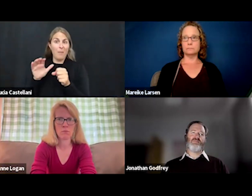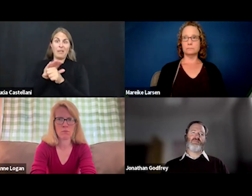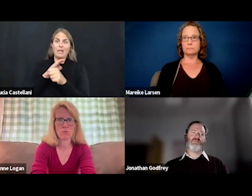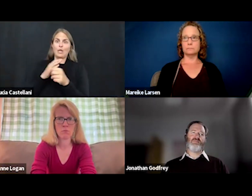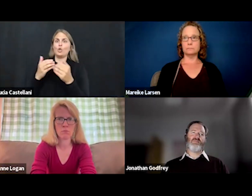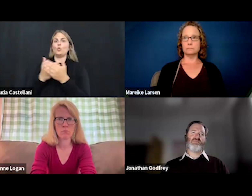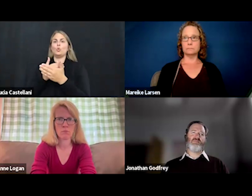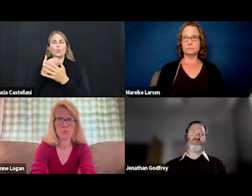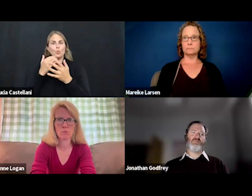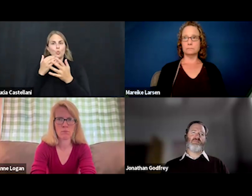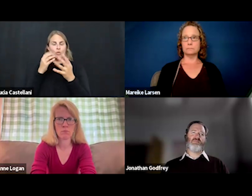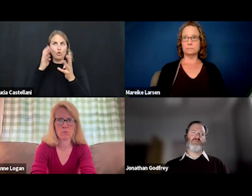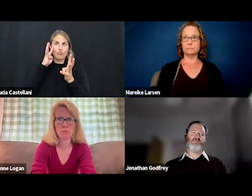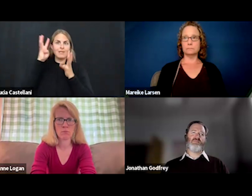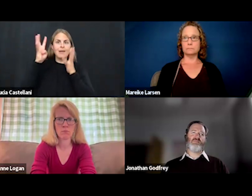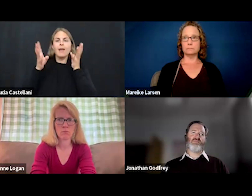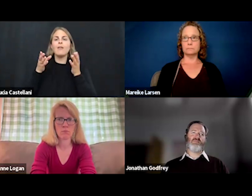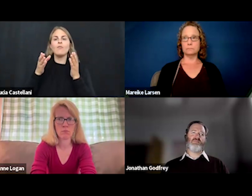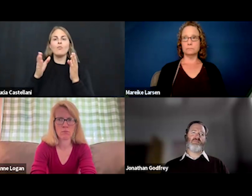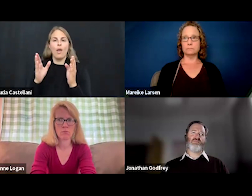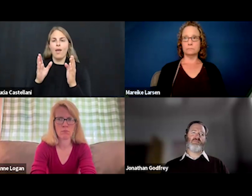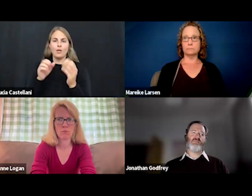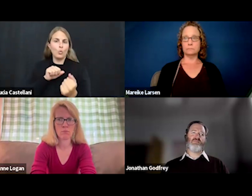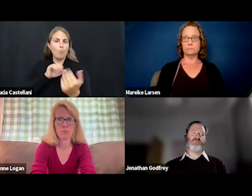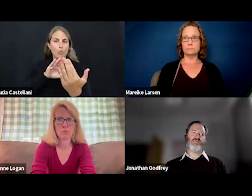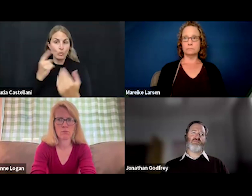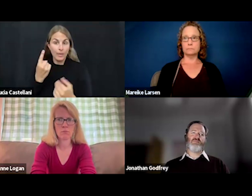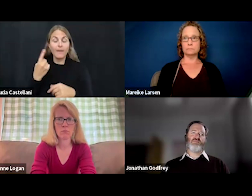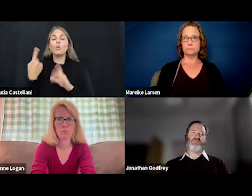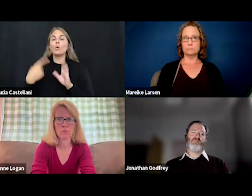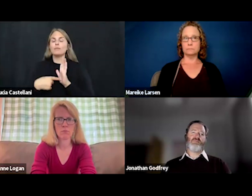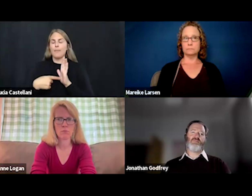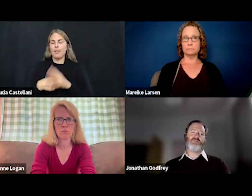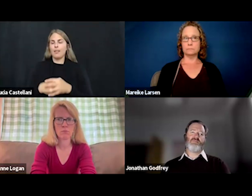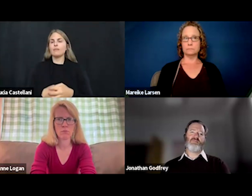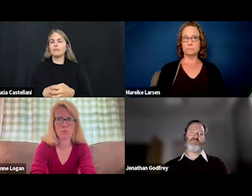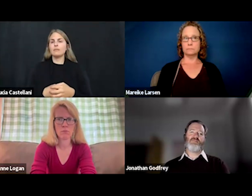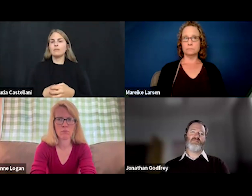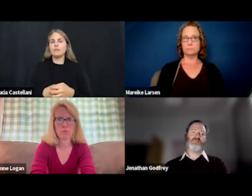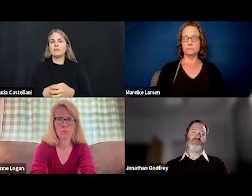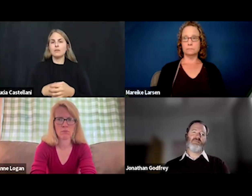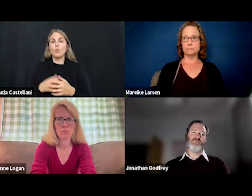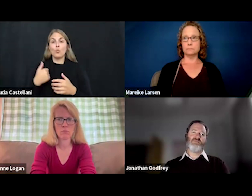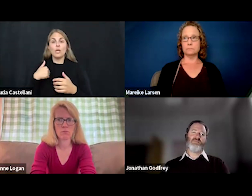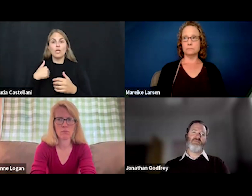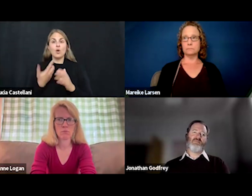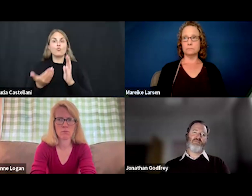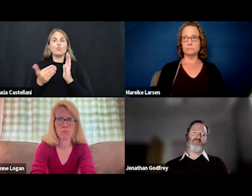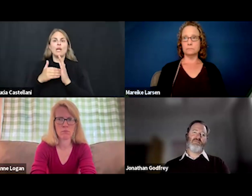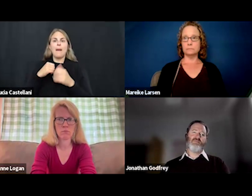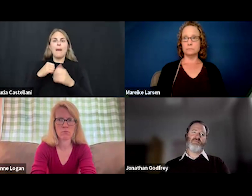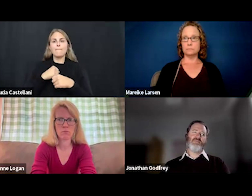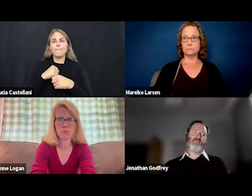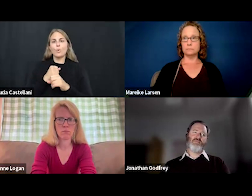of doing something. For example, we repurposed Google Docs and Spreadsheets